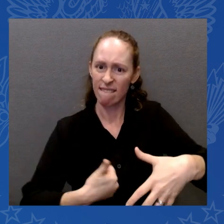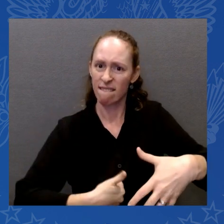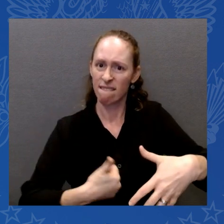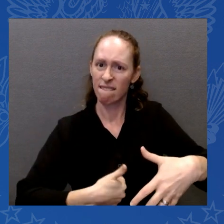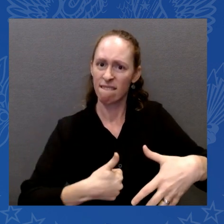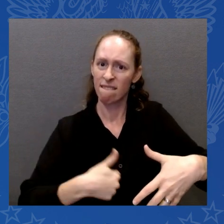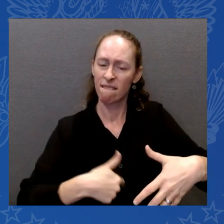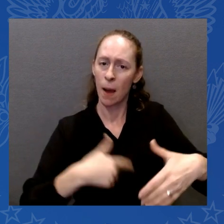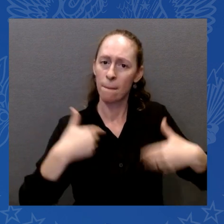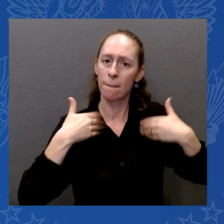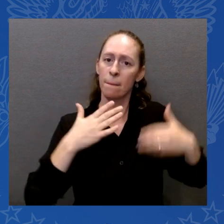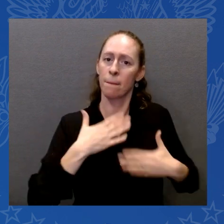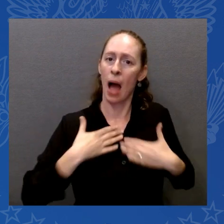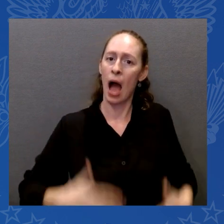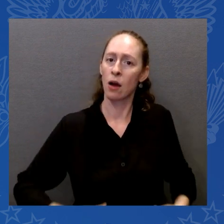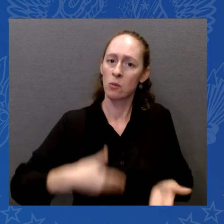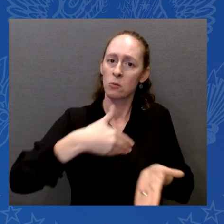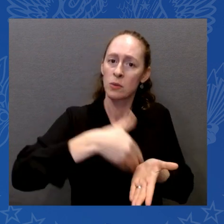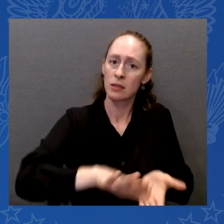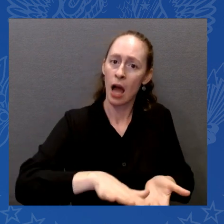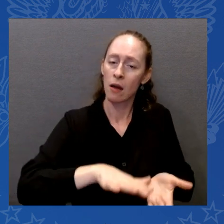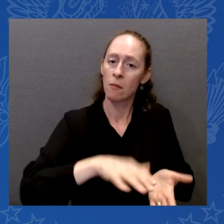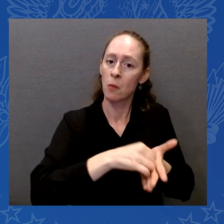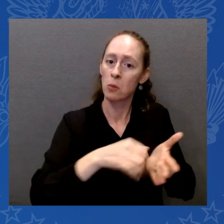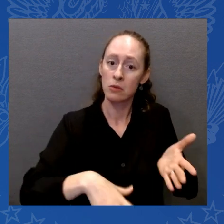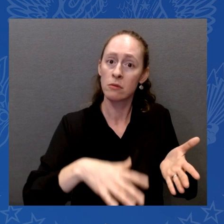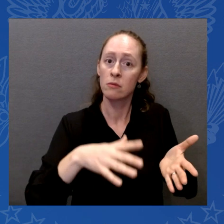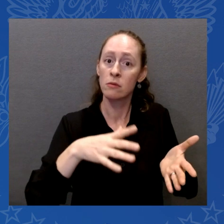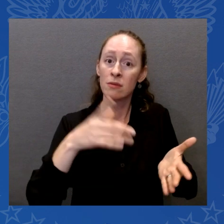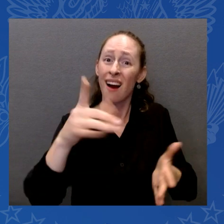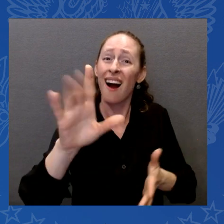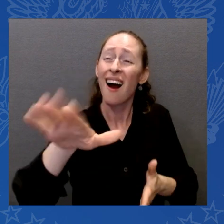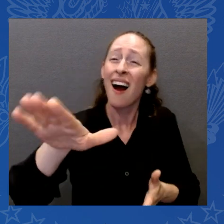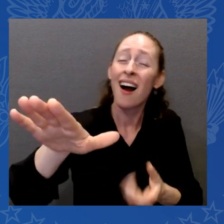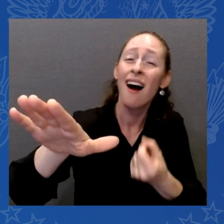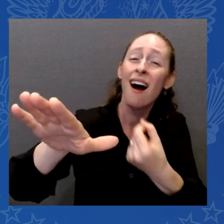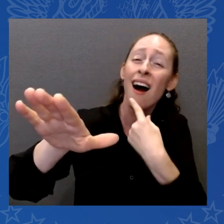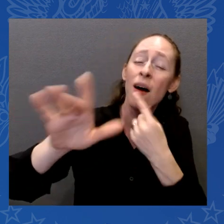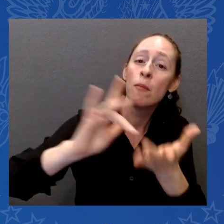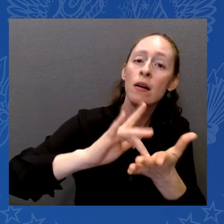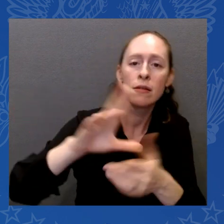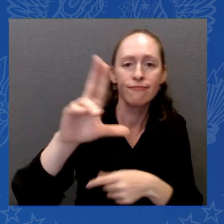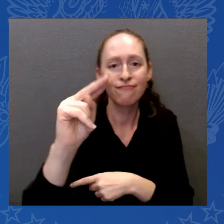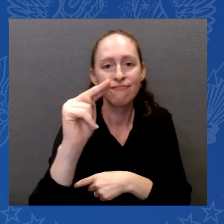Those who can afford it. The money, time away from work, assistance with child care obligations.